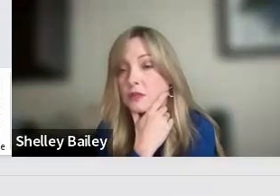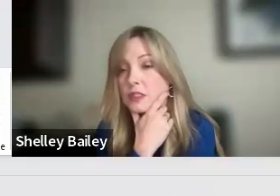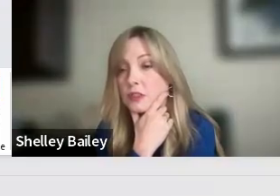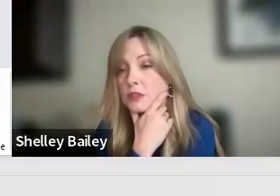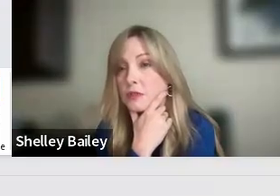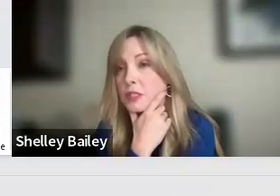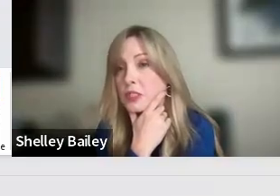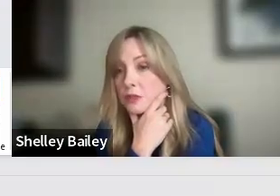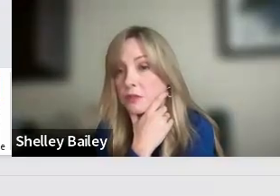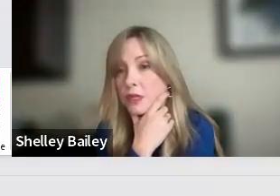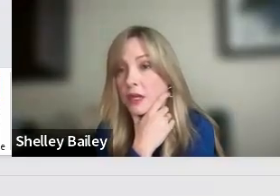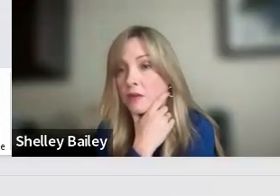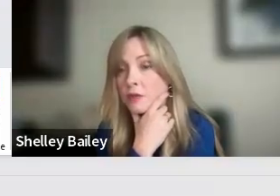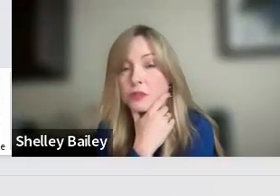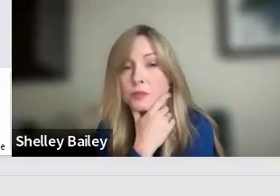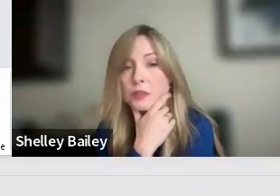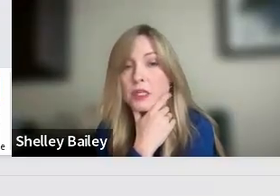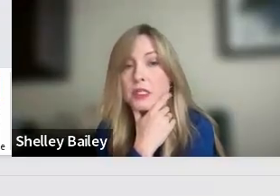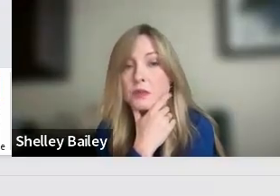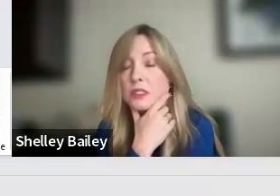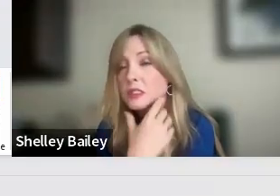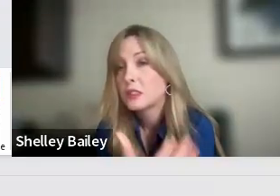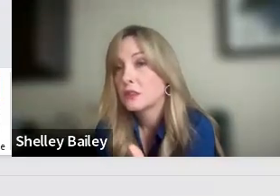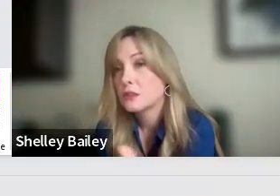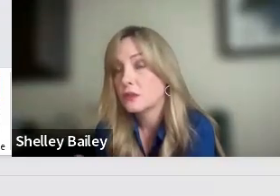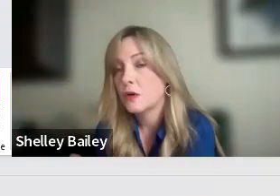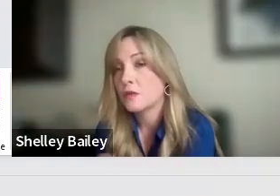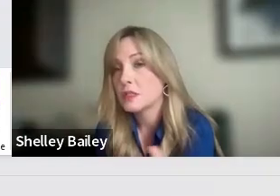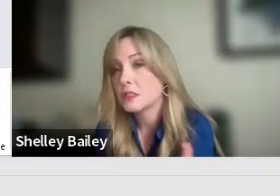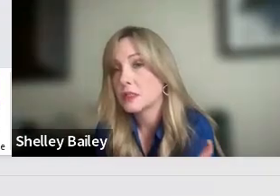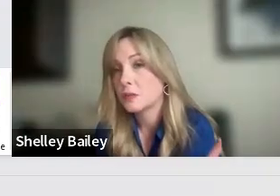confidential information? But if we have which plans because you know obviously